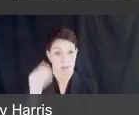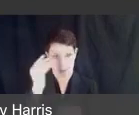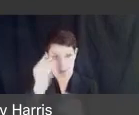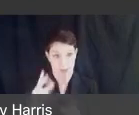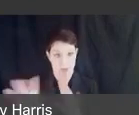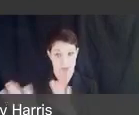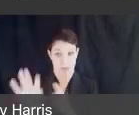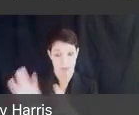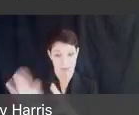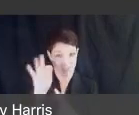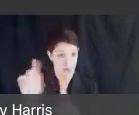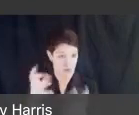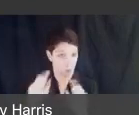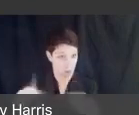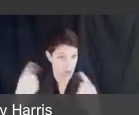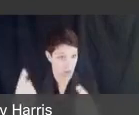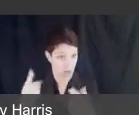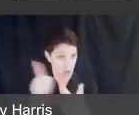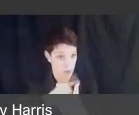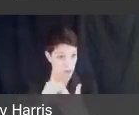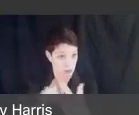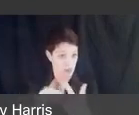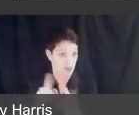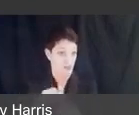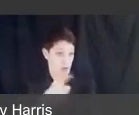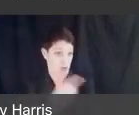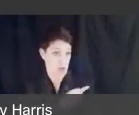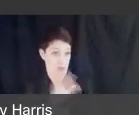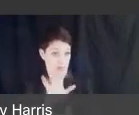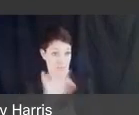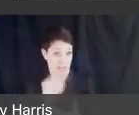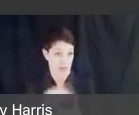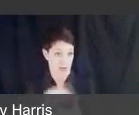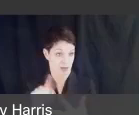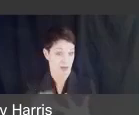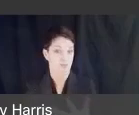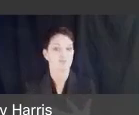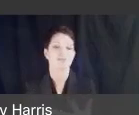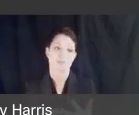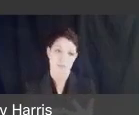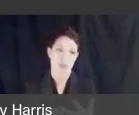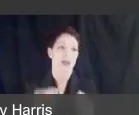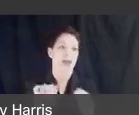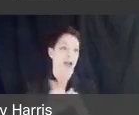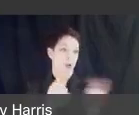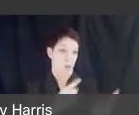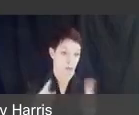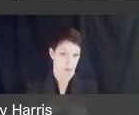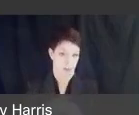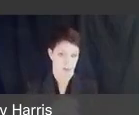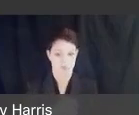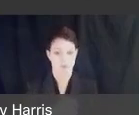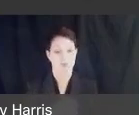they want to get the first dose. Correct? [Commissioner Arkoosh] The way, the way it'll work is that if we, if you're next in